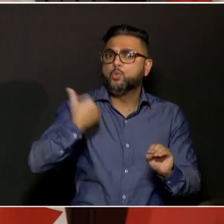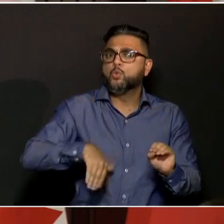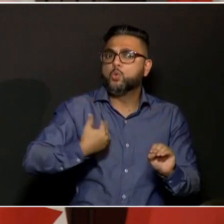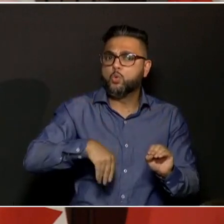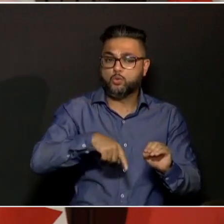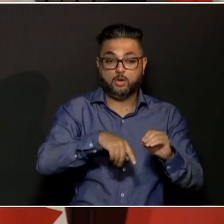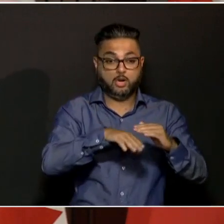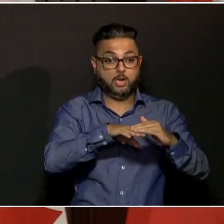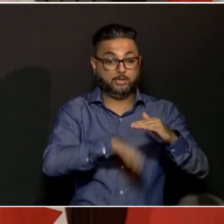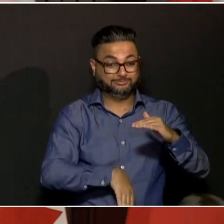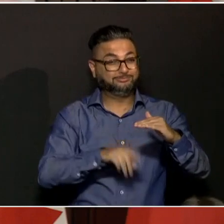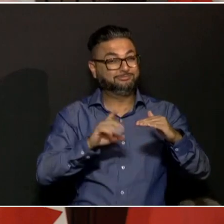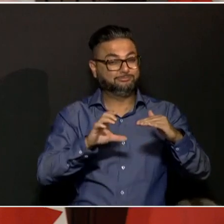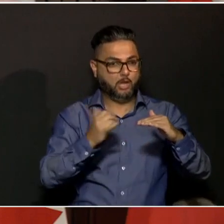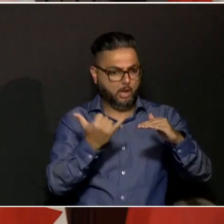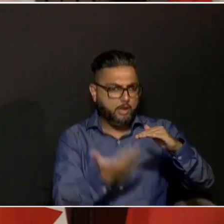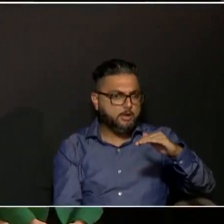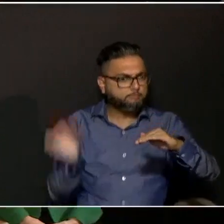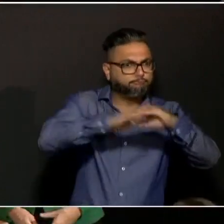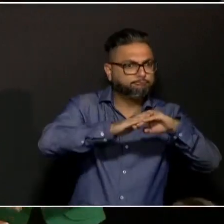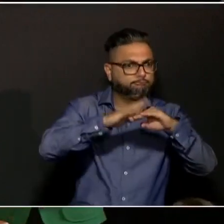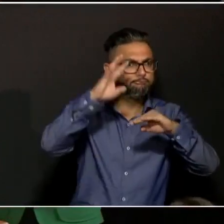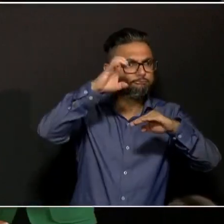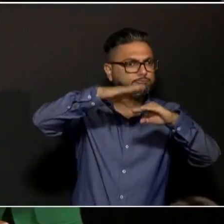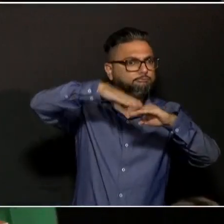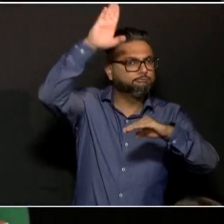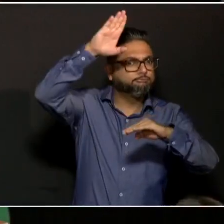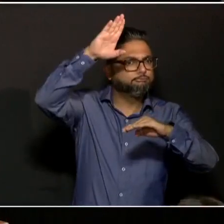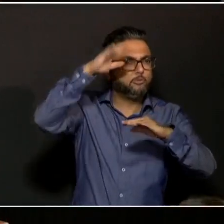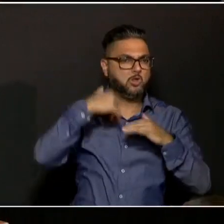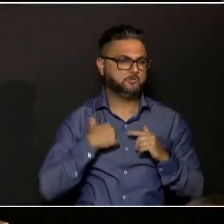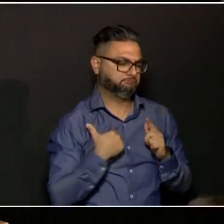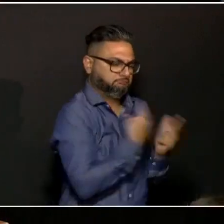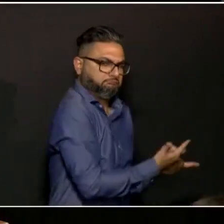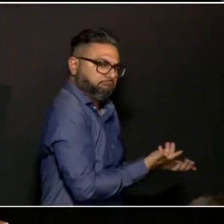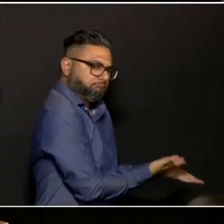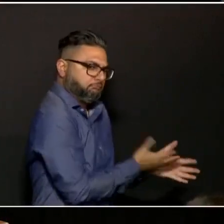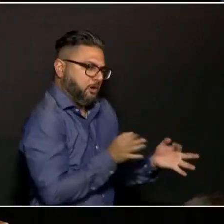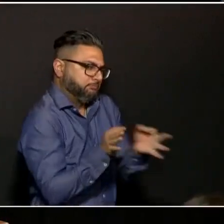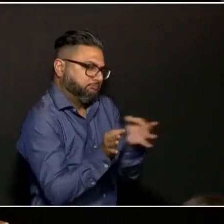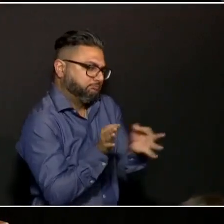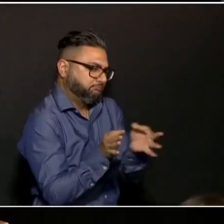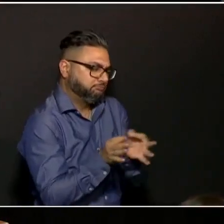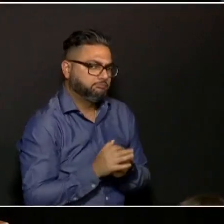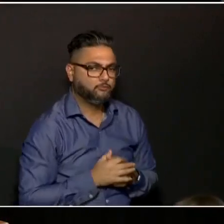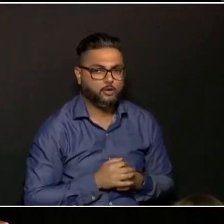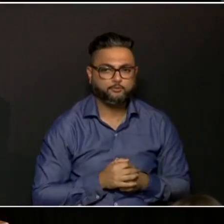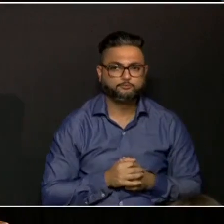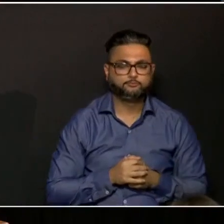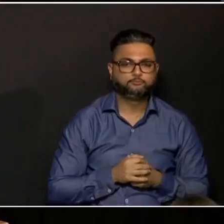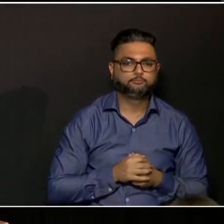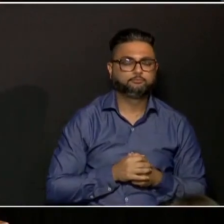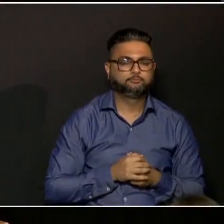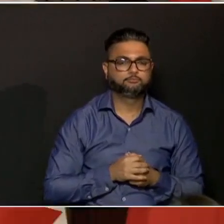in a two week span and under 100 jumps up to for hundred so I will pass it over to the Minister.